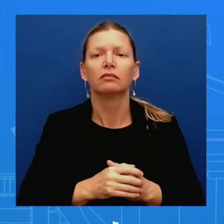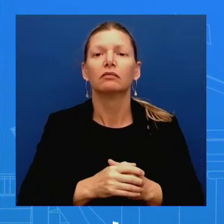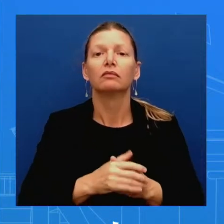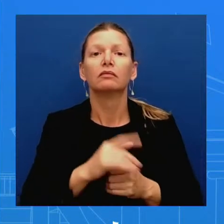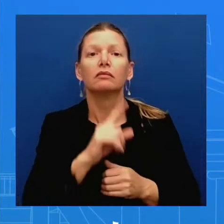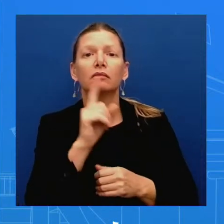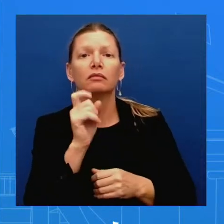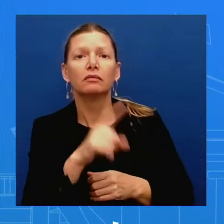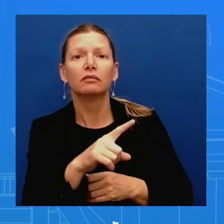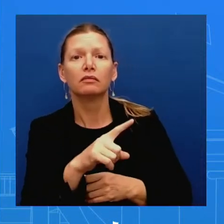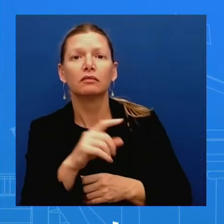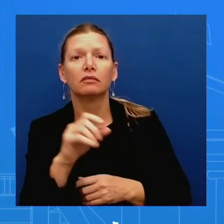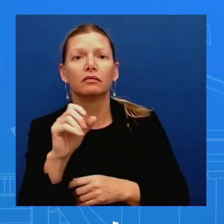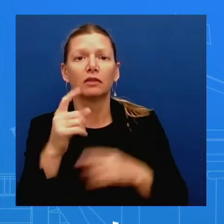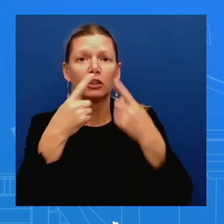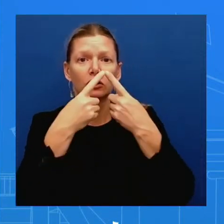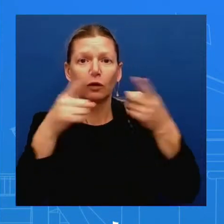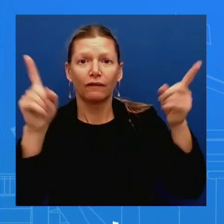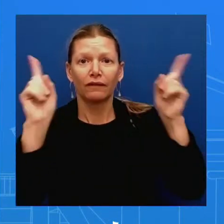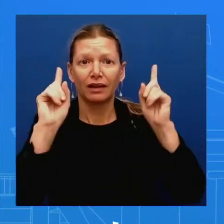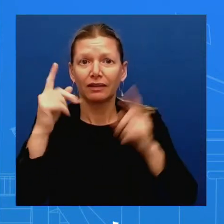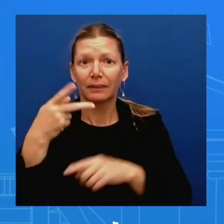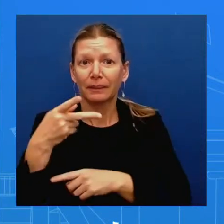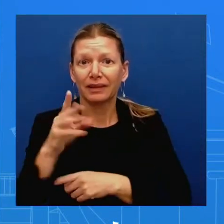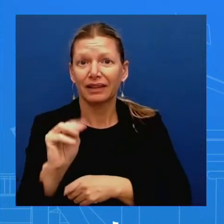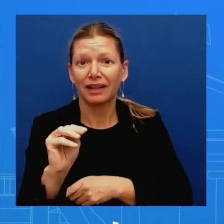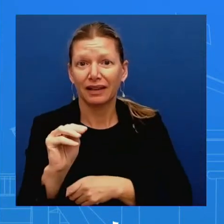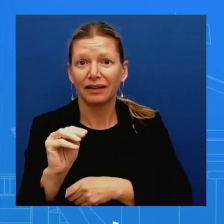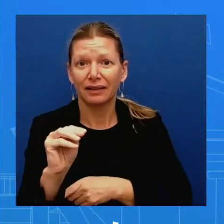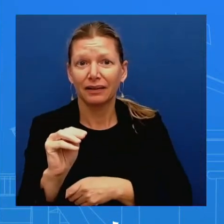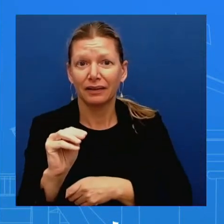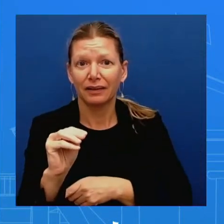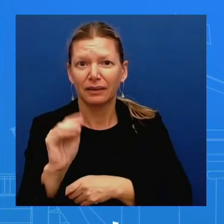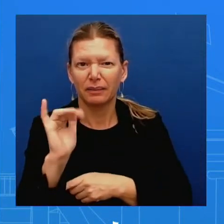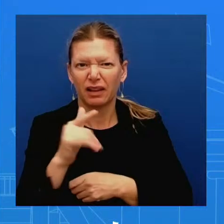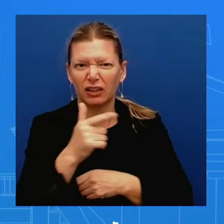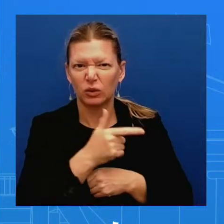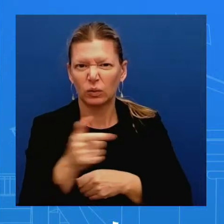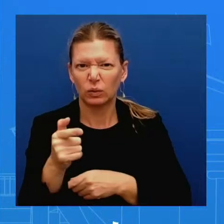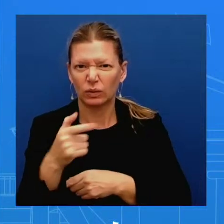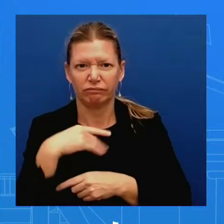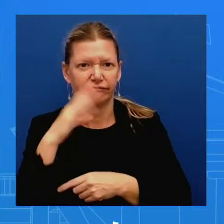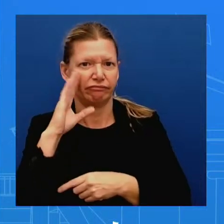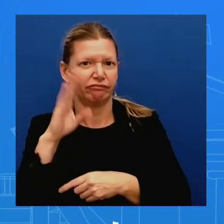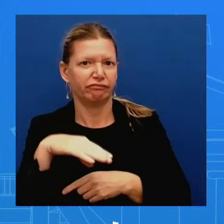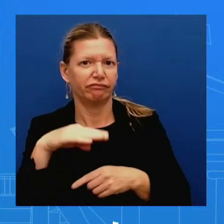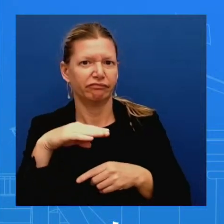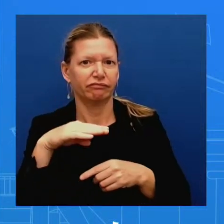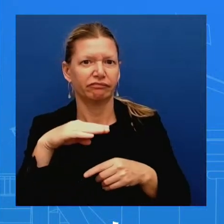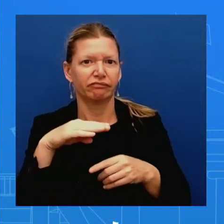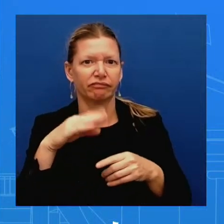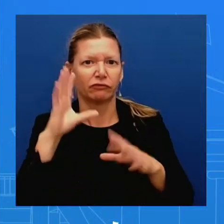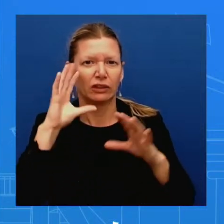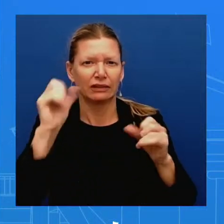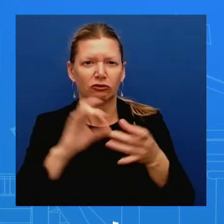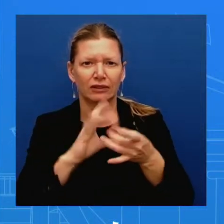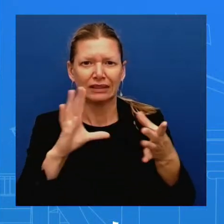that it appears to have been a politically motivated attack, I was wondering if the -- if the White House had more to say -- Ms. Jean-Pierre: I -- The Press: -- on that front, of those potential motivations.